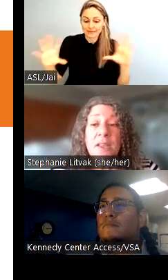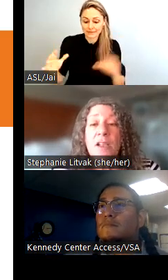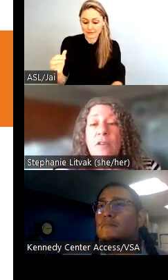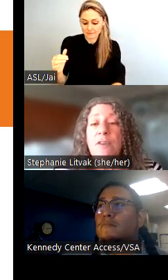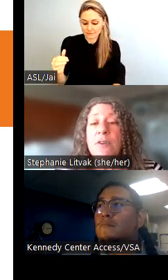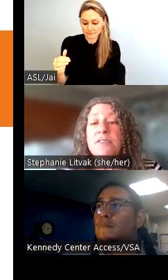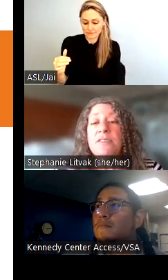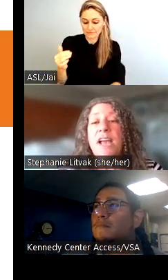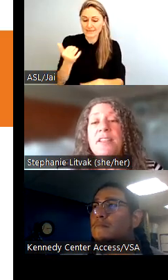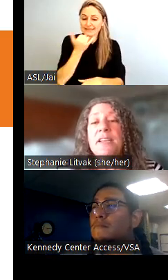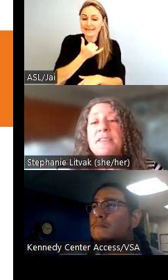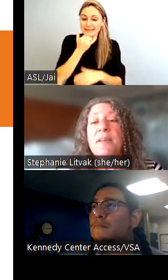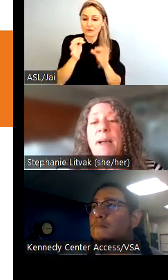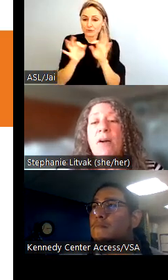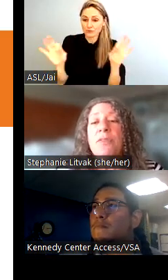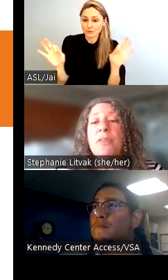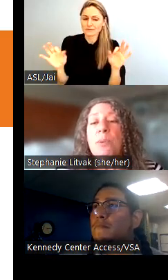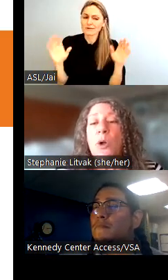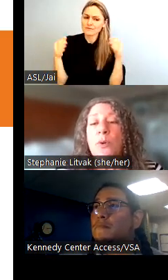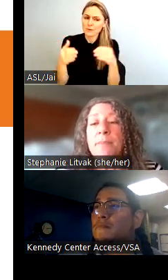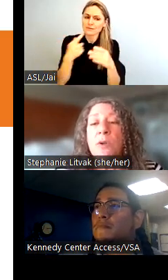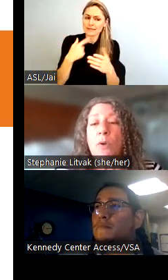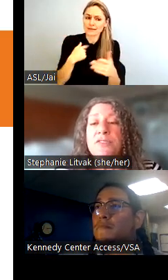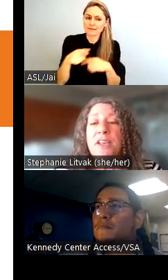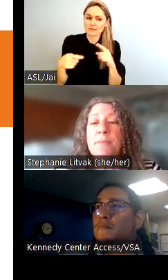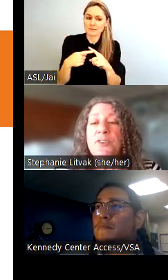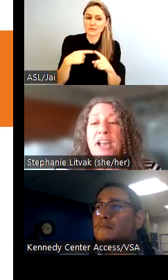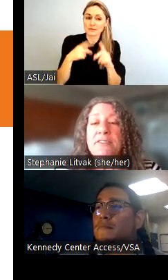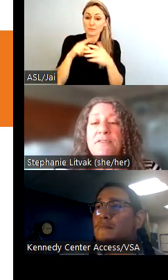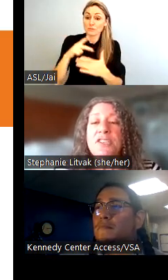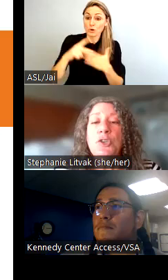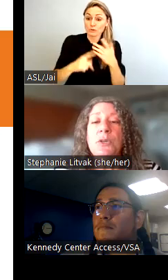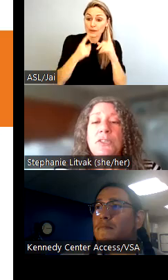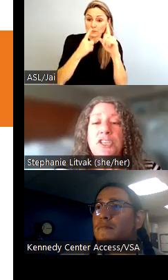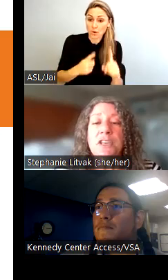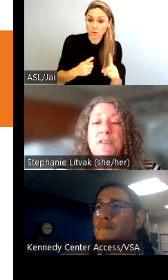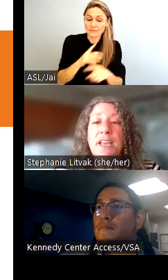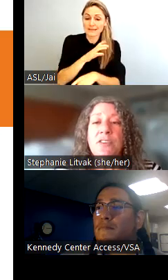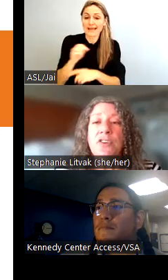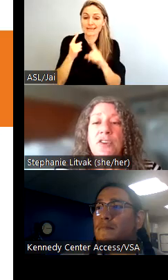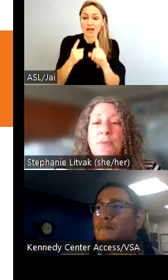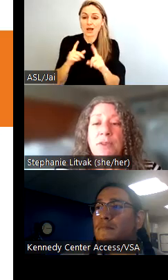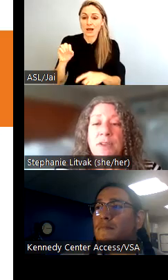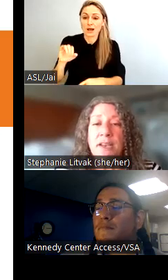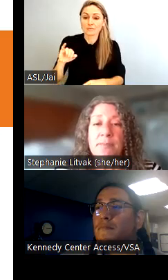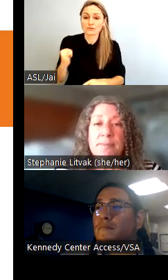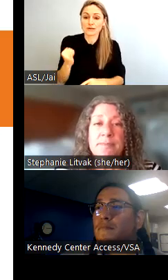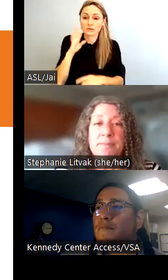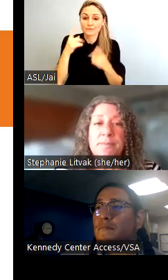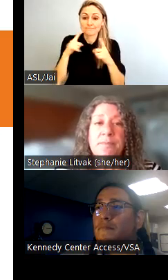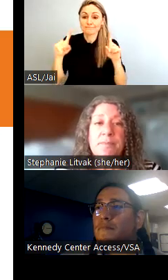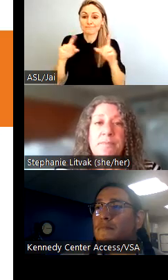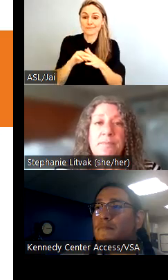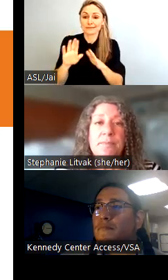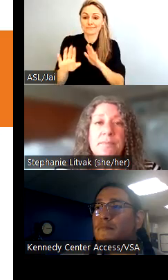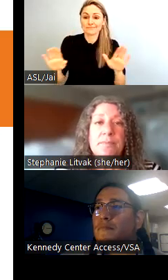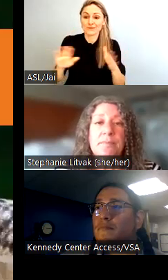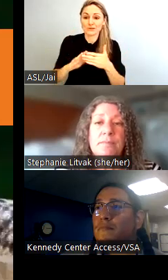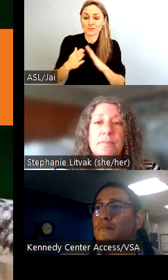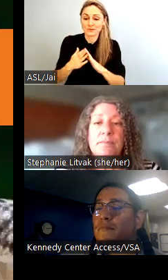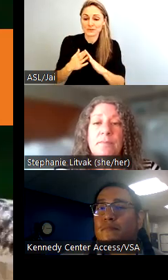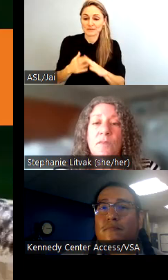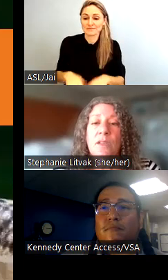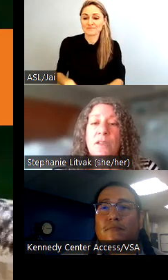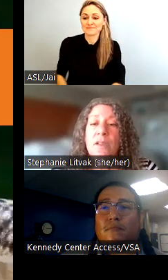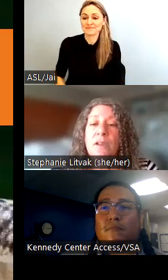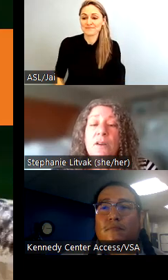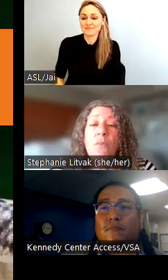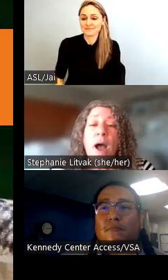Focus on telling us about the program goals and objectives you will achieve in your community.